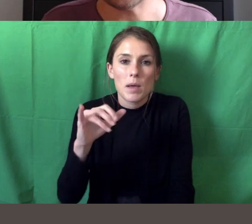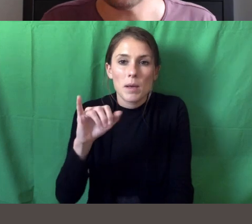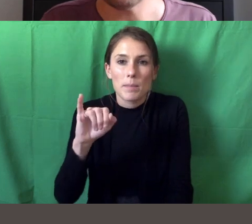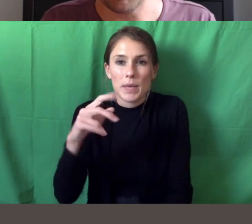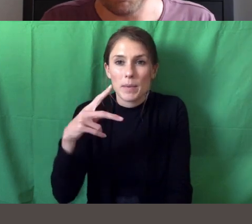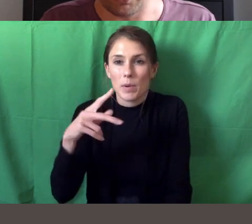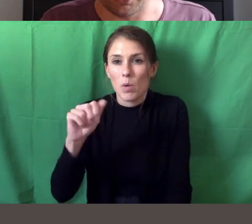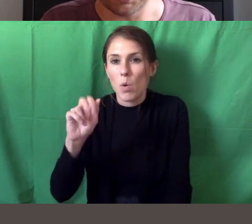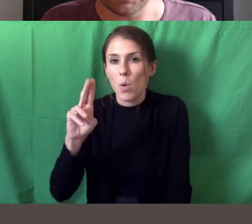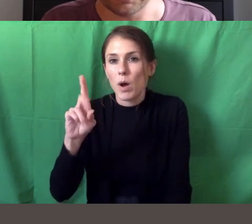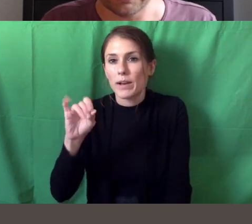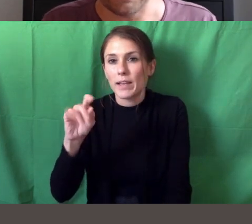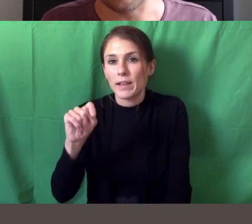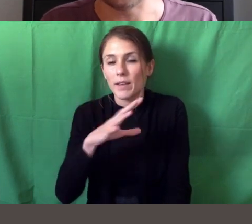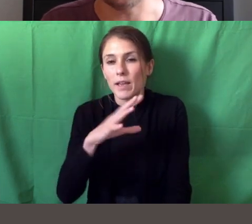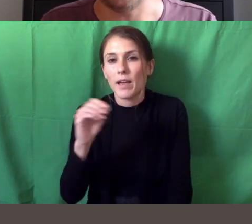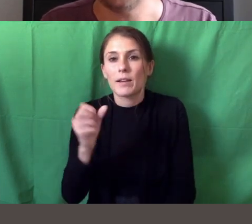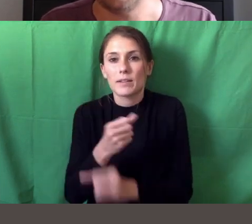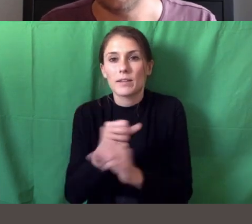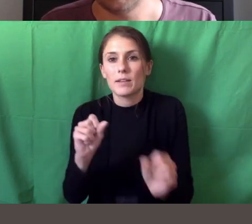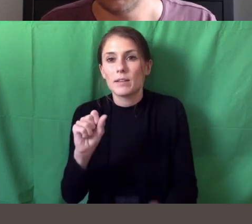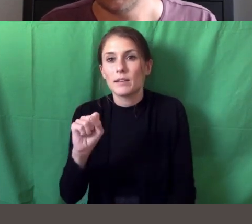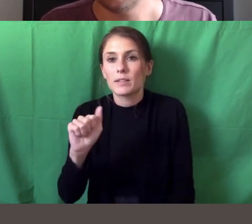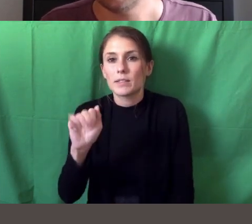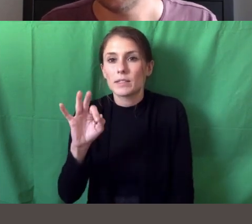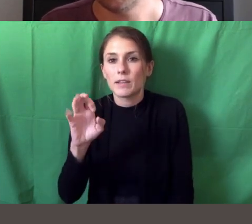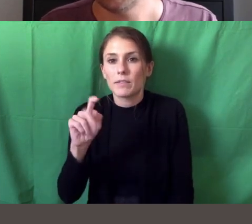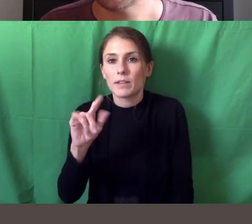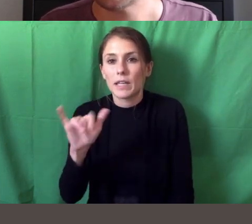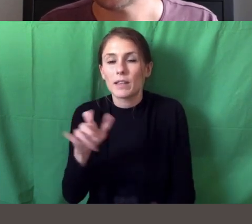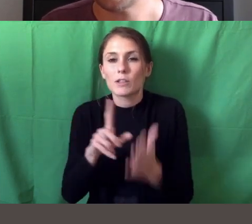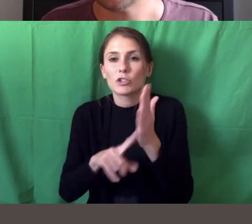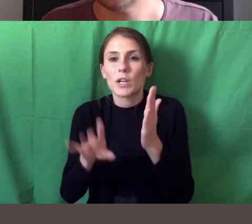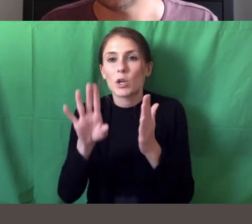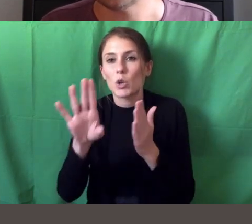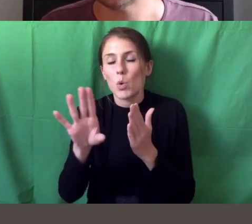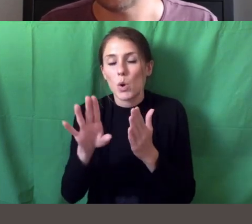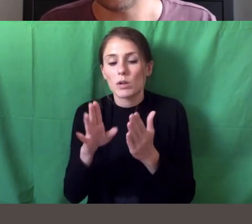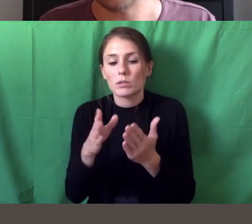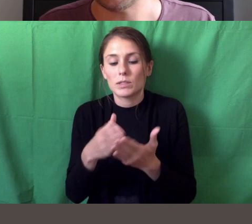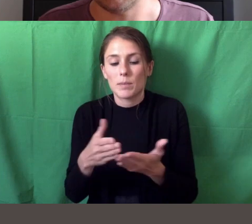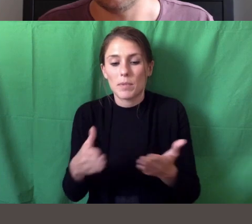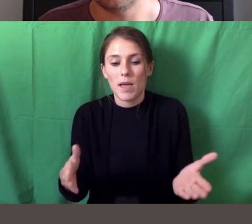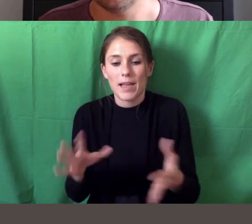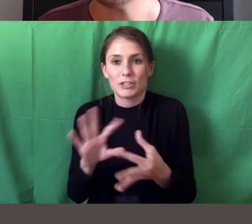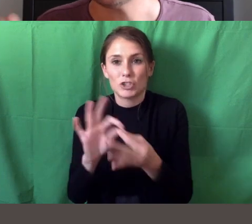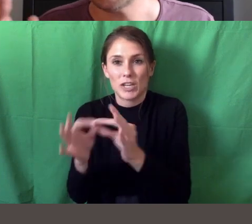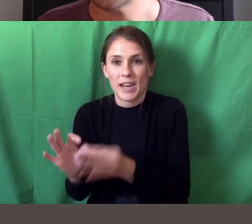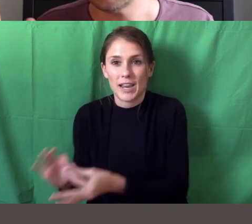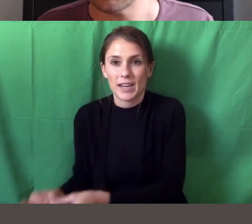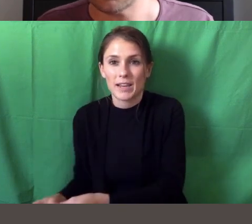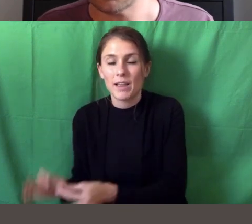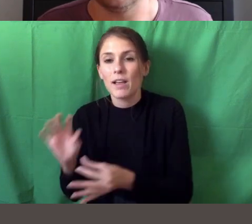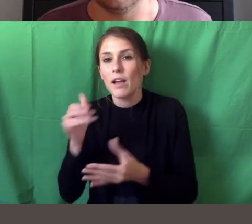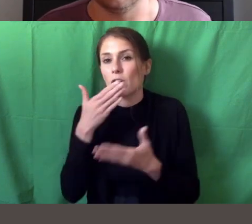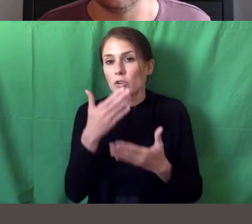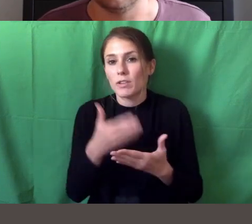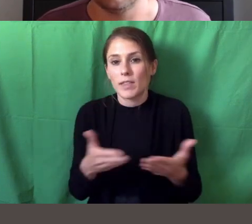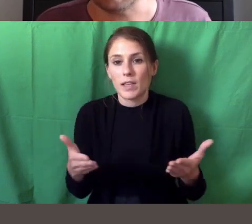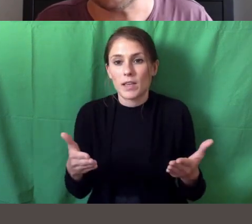But there are tools out there, like pip-audit and safety, which check your supply chain,